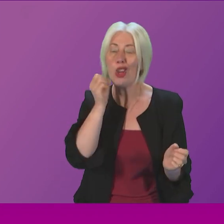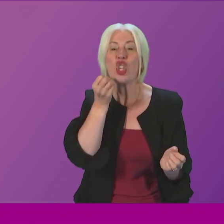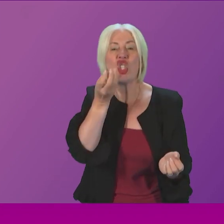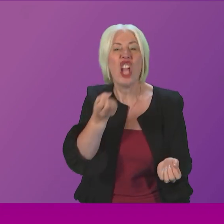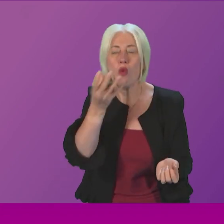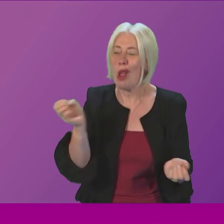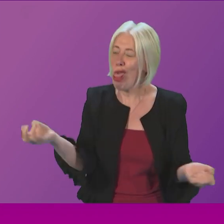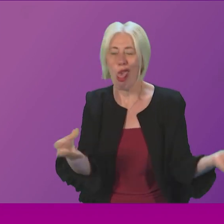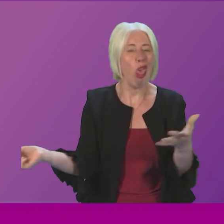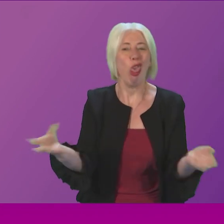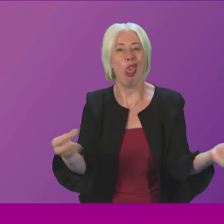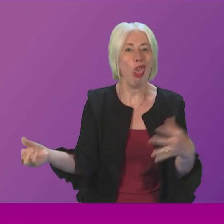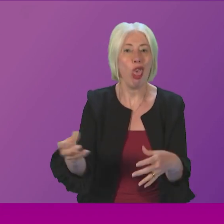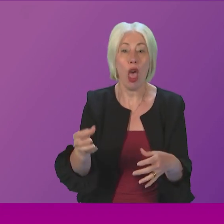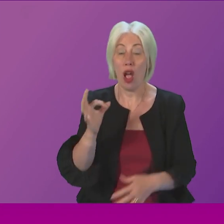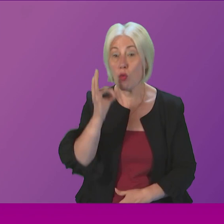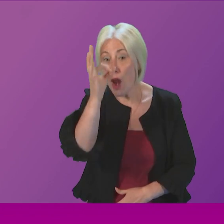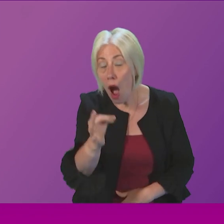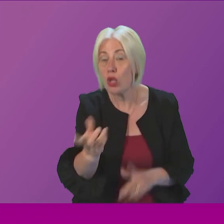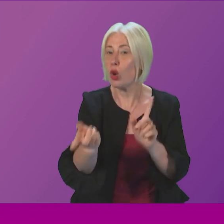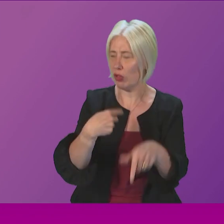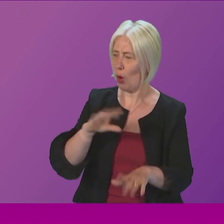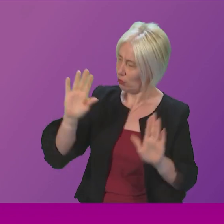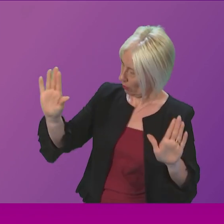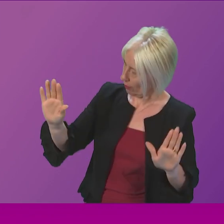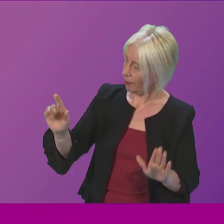putting questions or while they are being responded to.